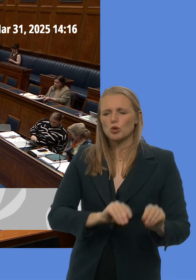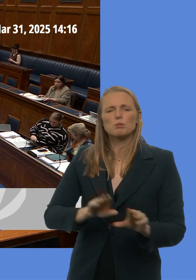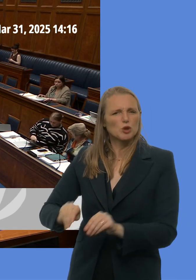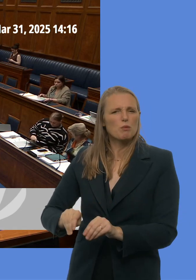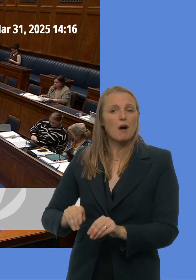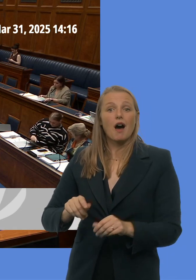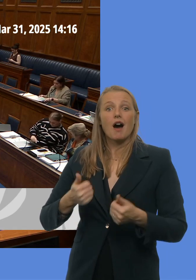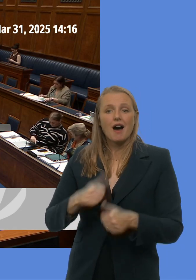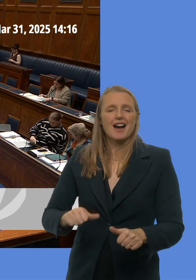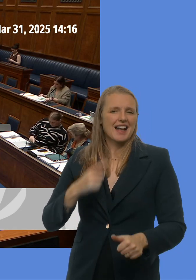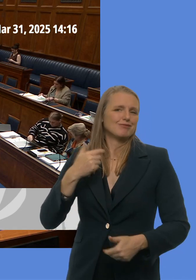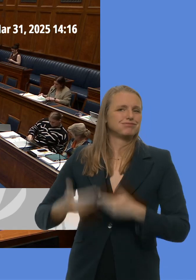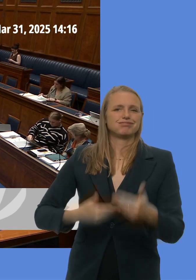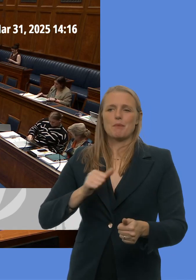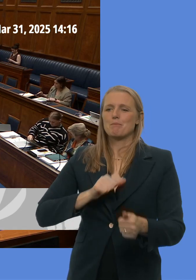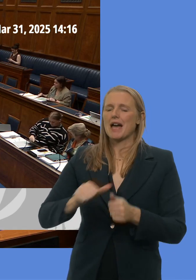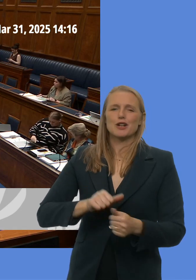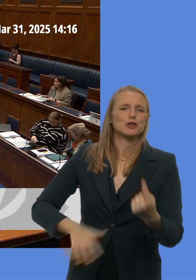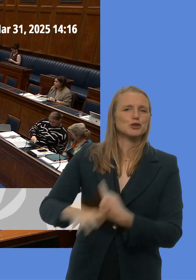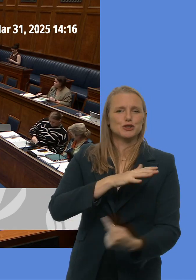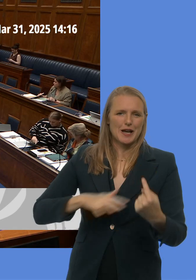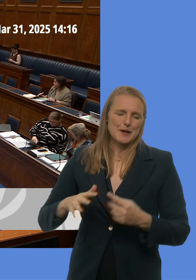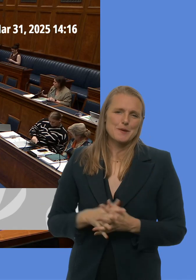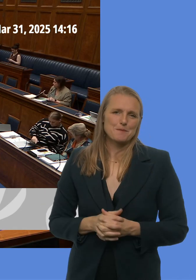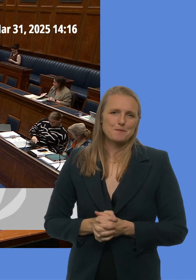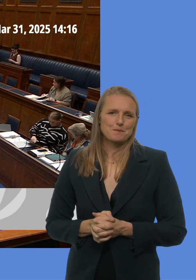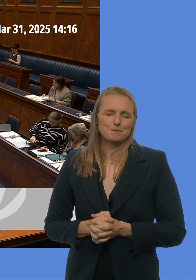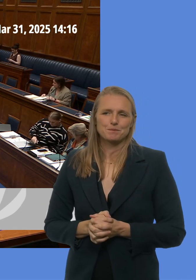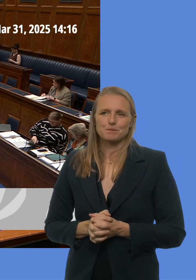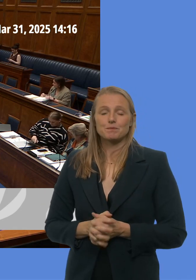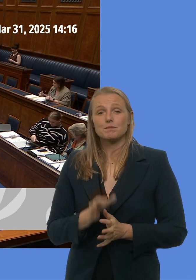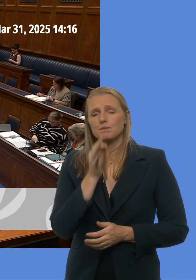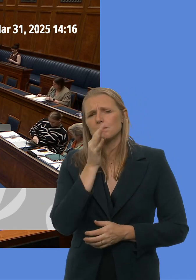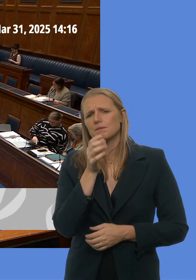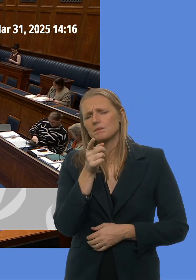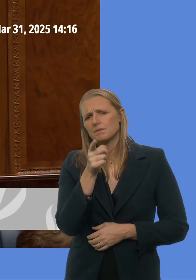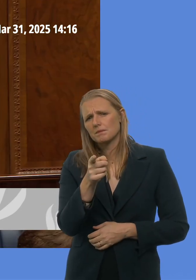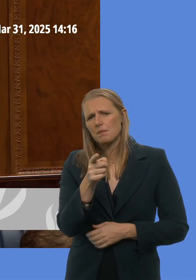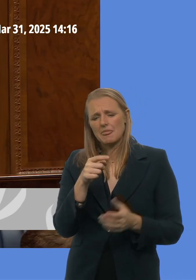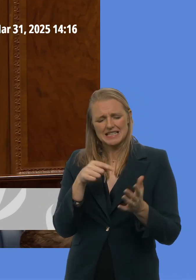I thank the Minister for her answer. How successful and impactful has the T-BUC scheme been?